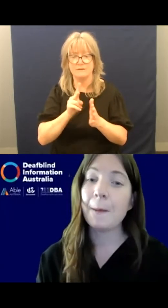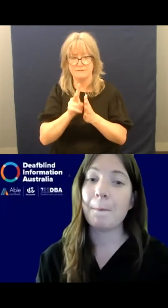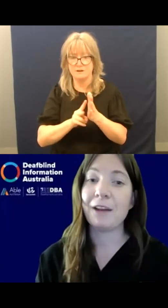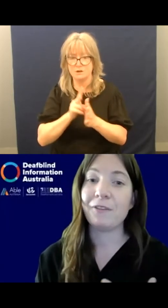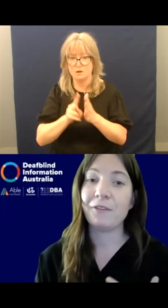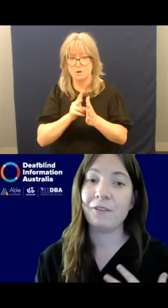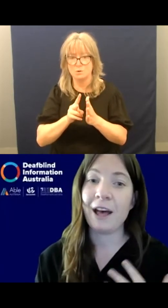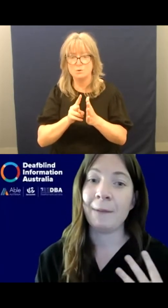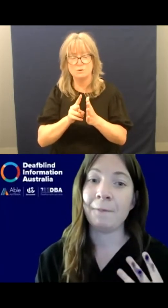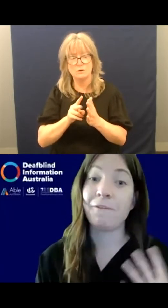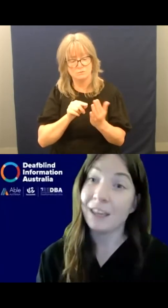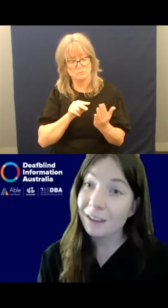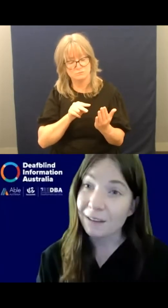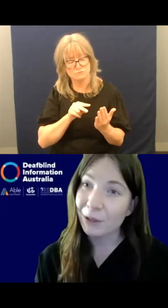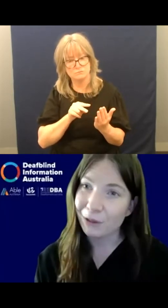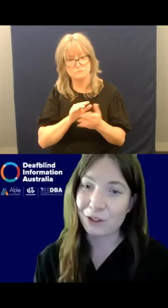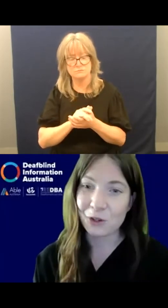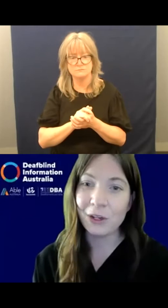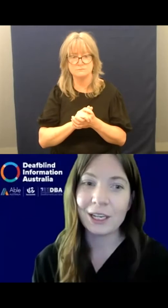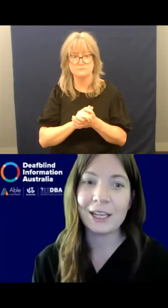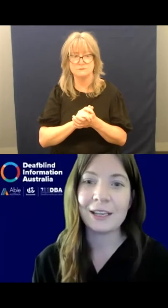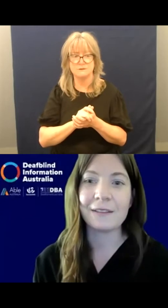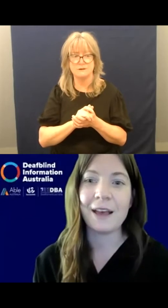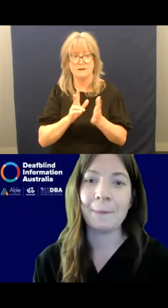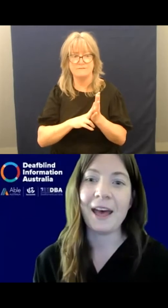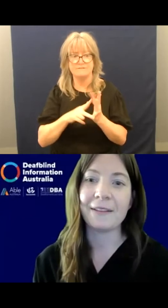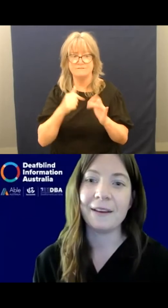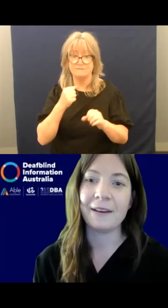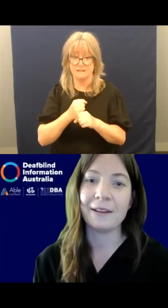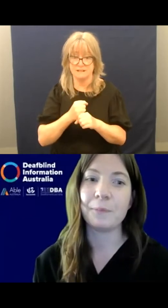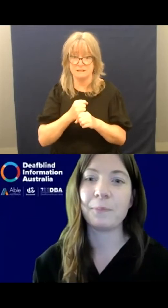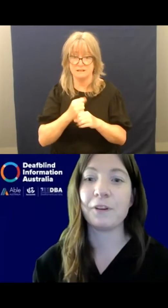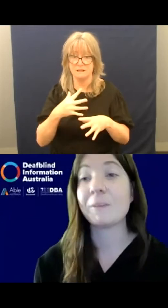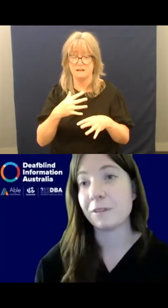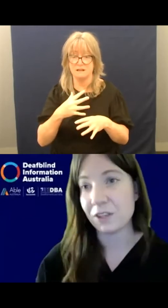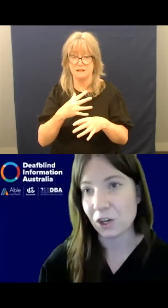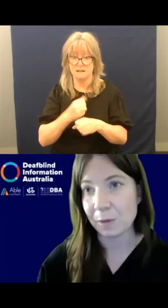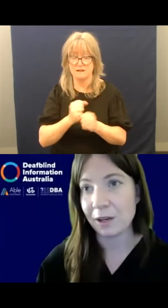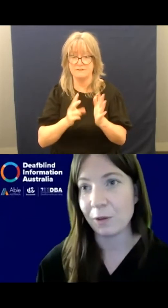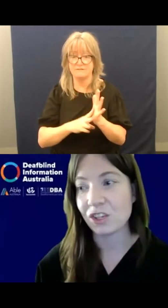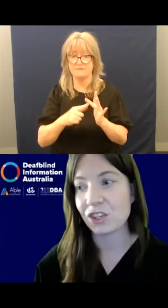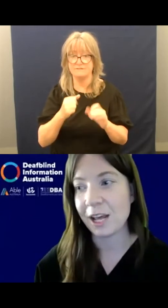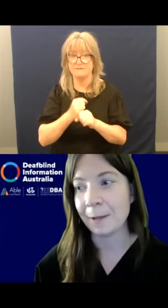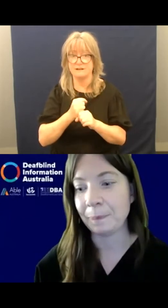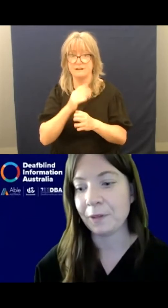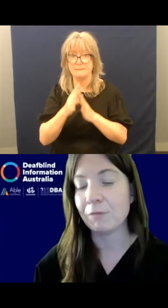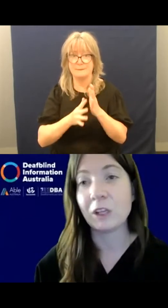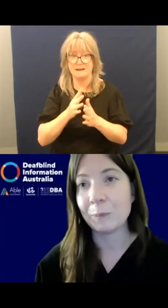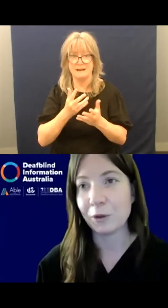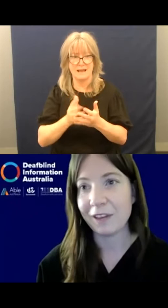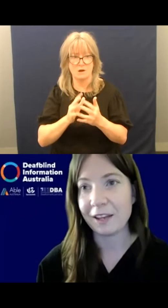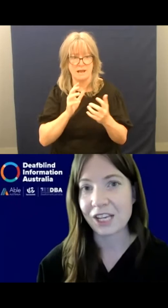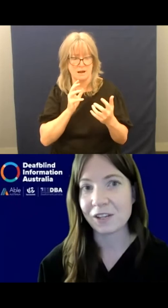But VIG, for short, has the principles of attunement which really build the foundations of